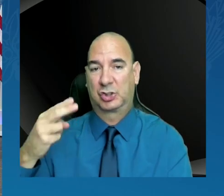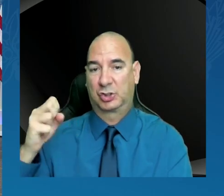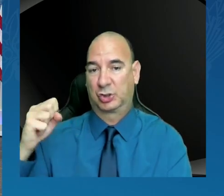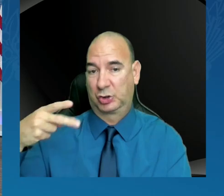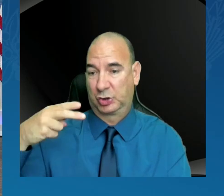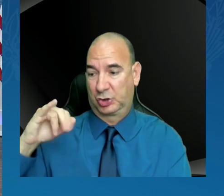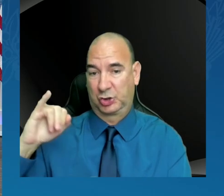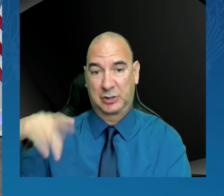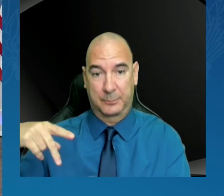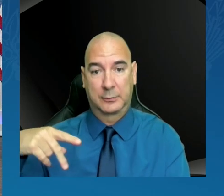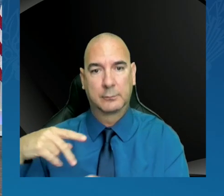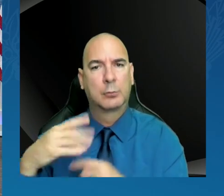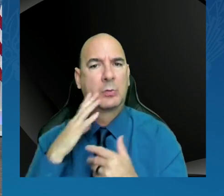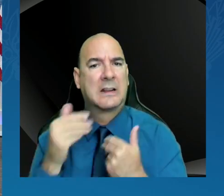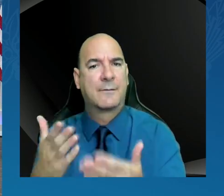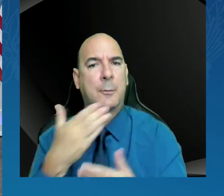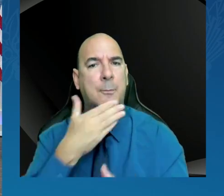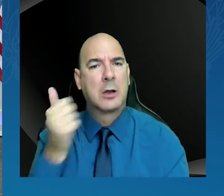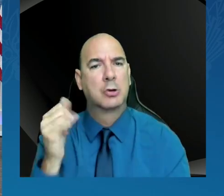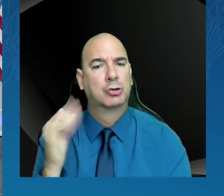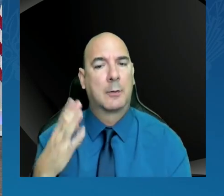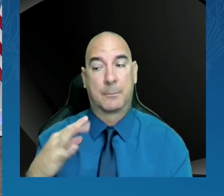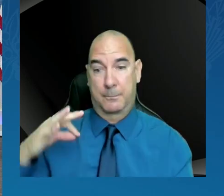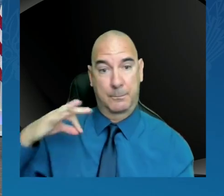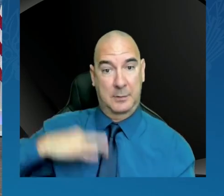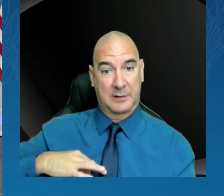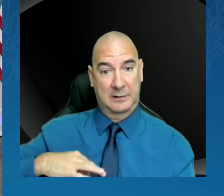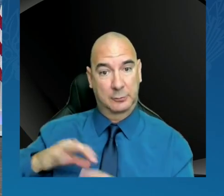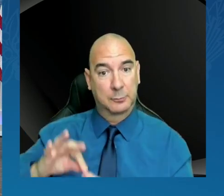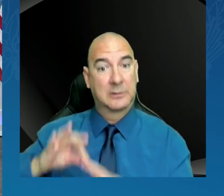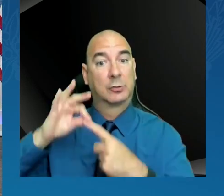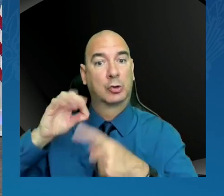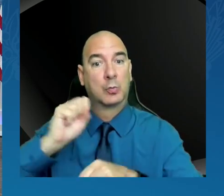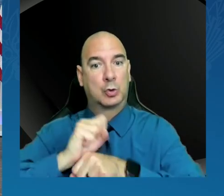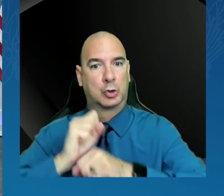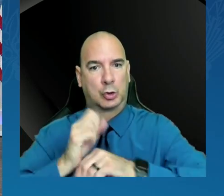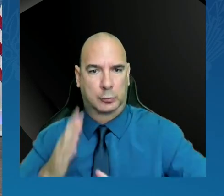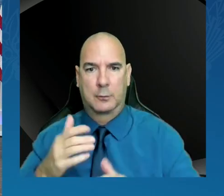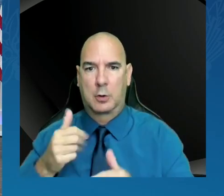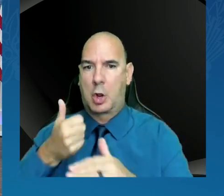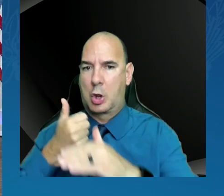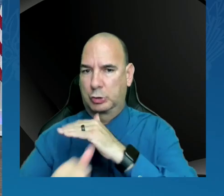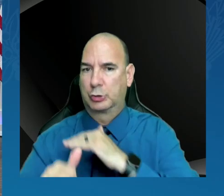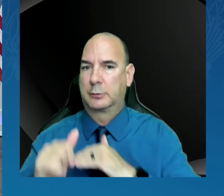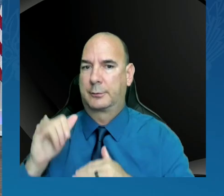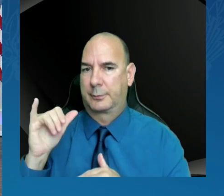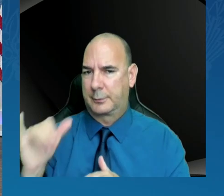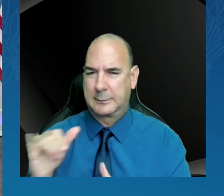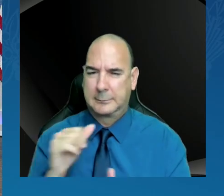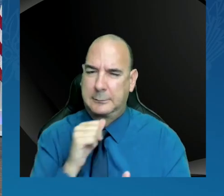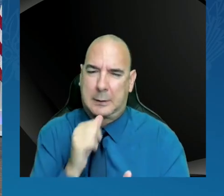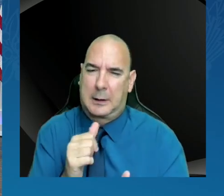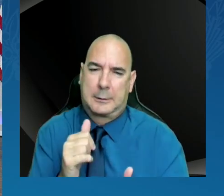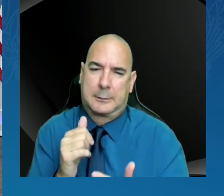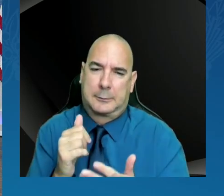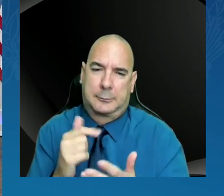in particular, workers from underrepresented backgrounds. Together, we are expanding access to transportation.